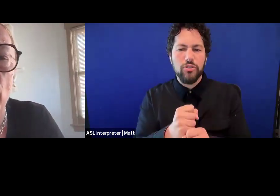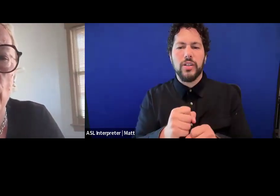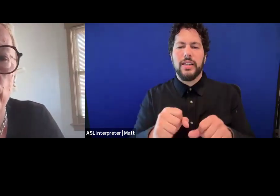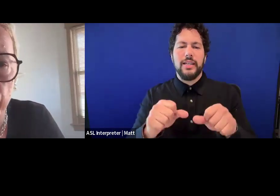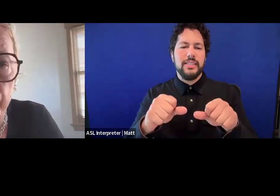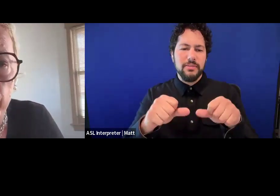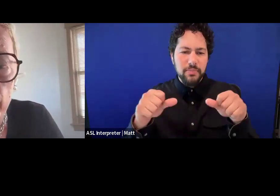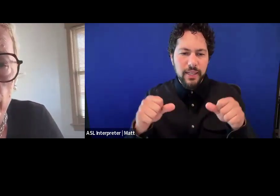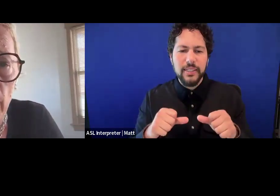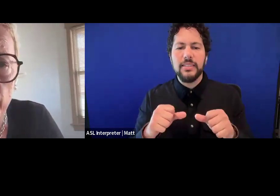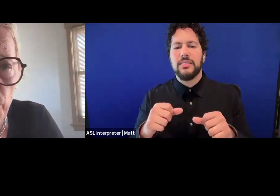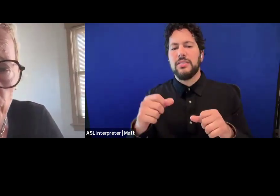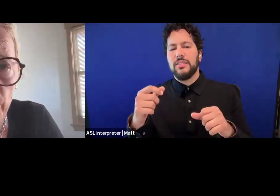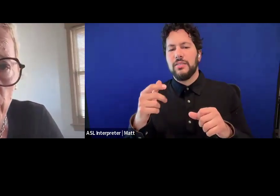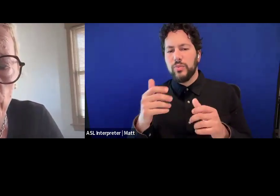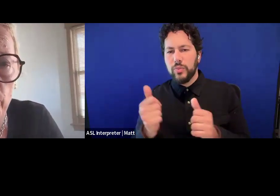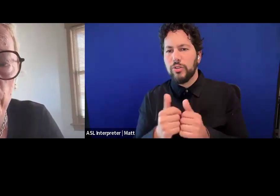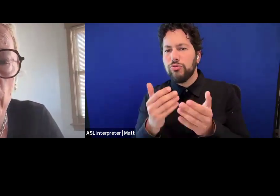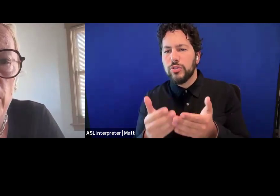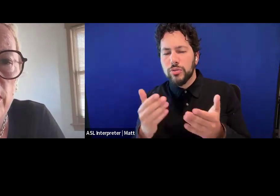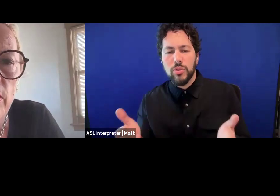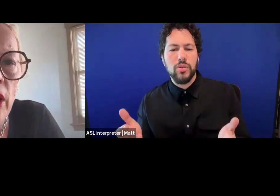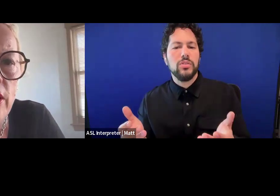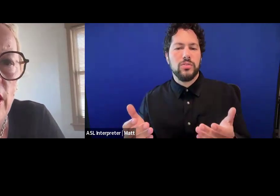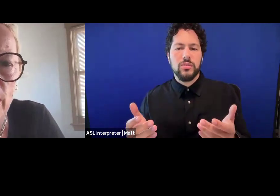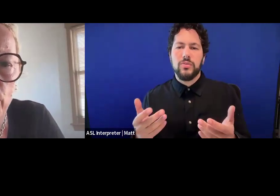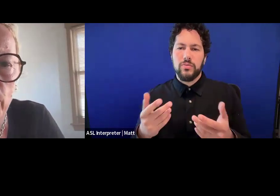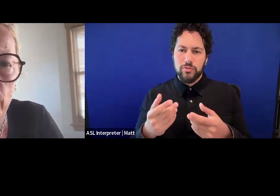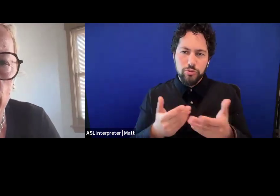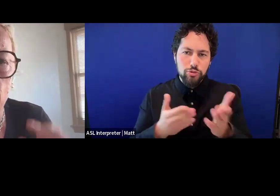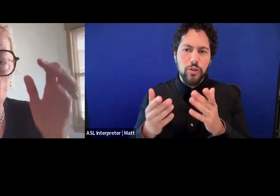Um, as we all know. So, next slide, please.